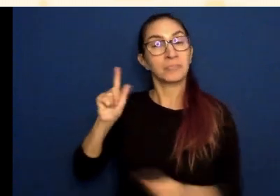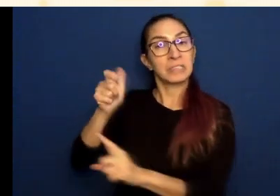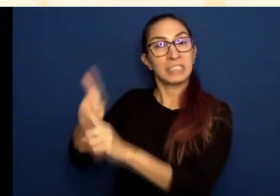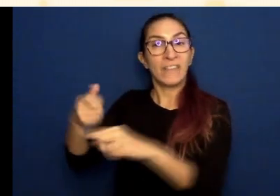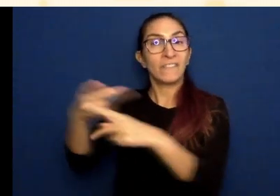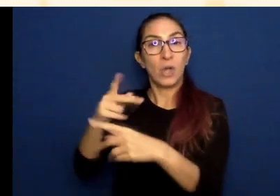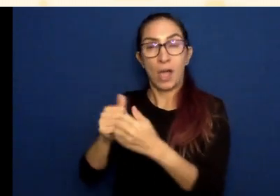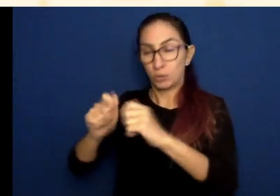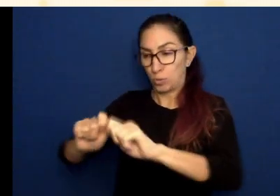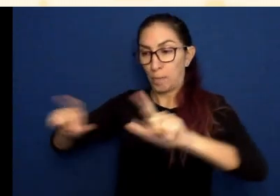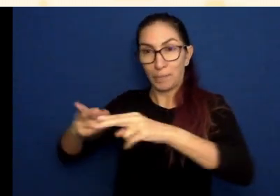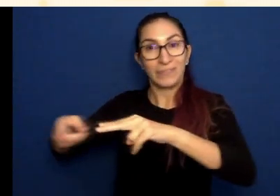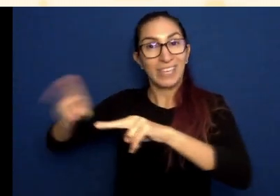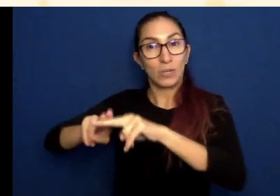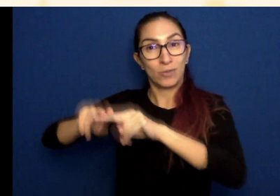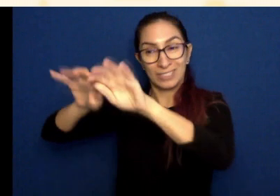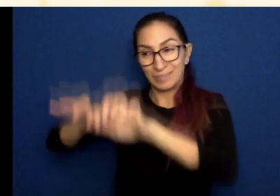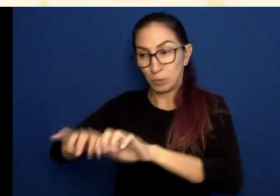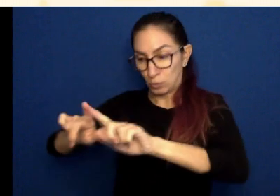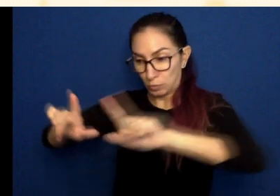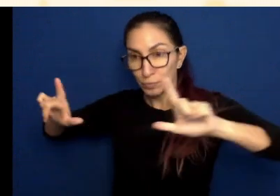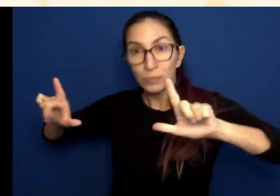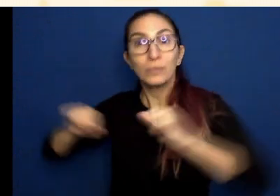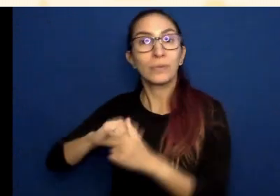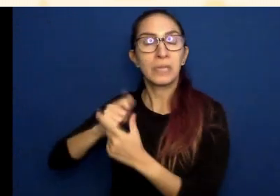She reads everything on her phone because she has figured out,